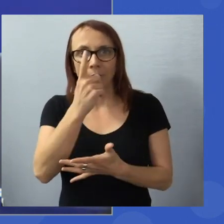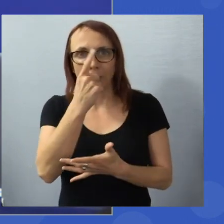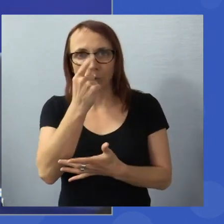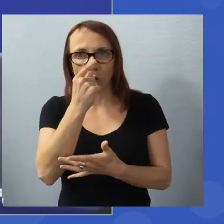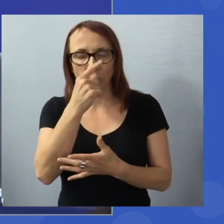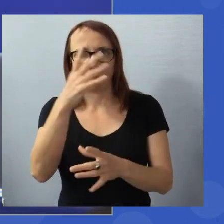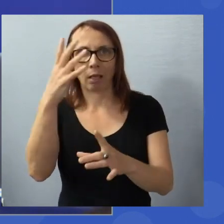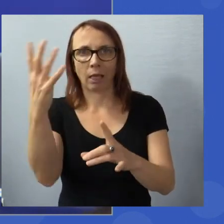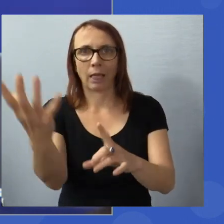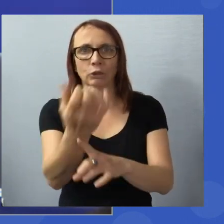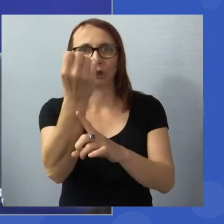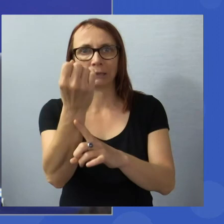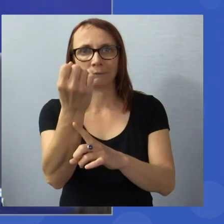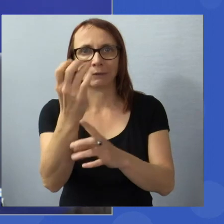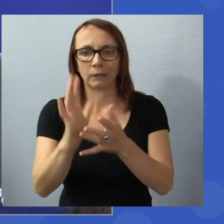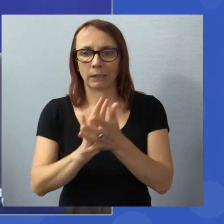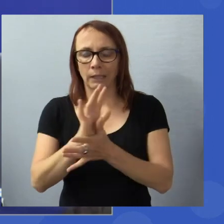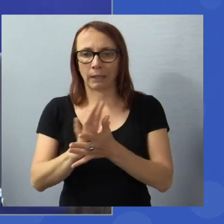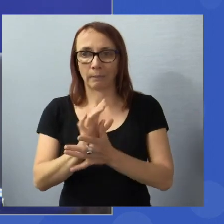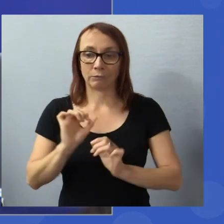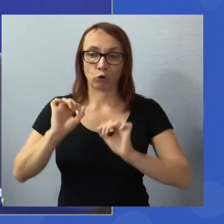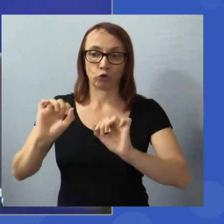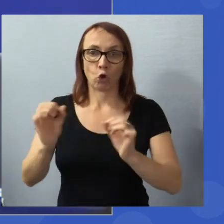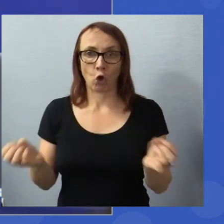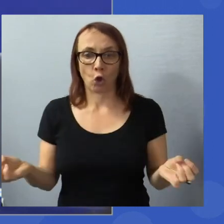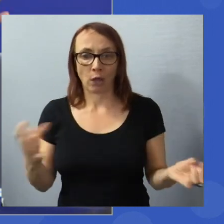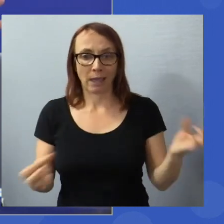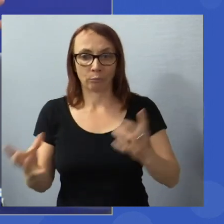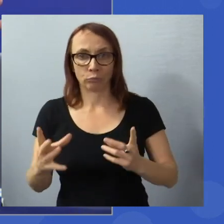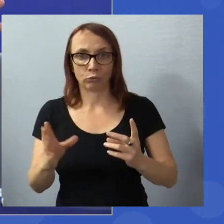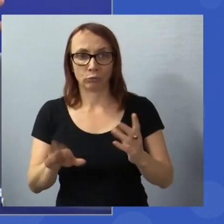input will enable those who make the decisions to take the long term view and